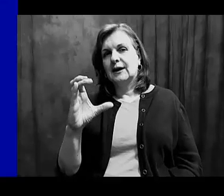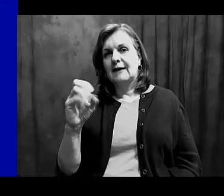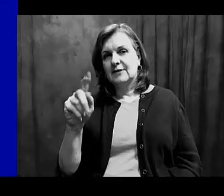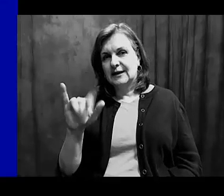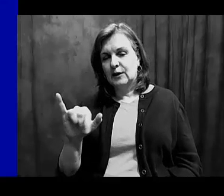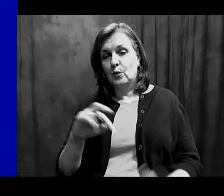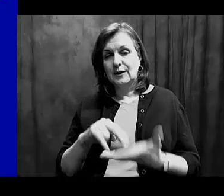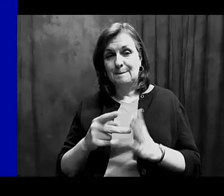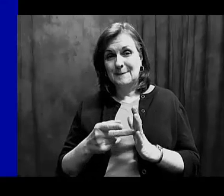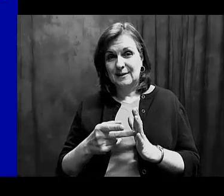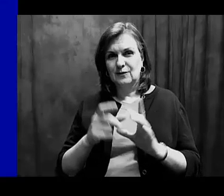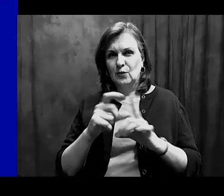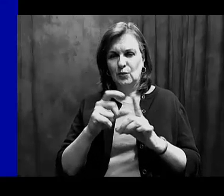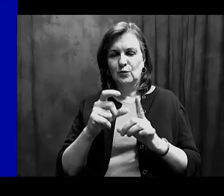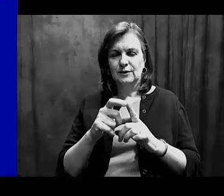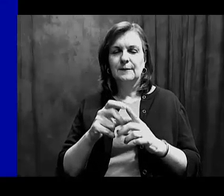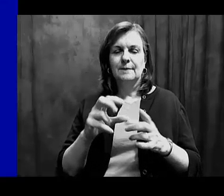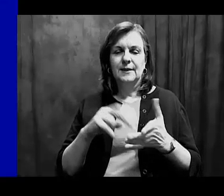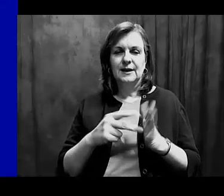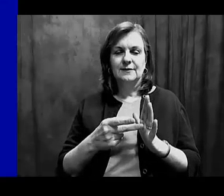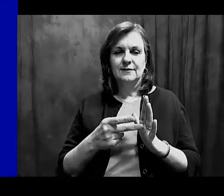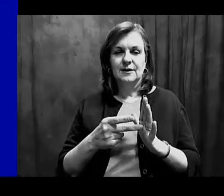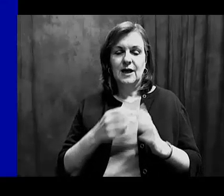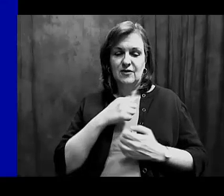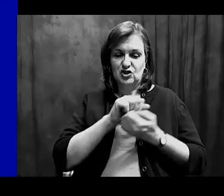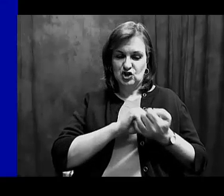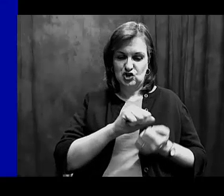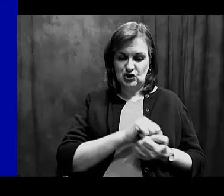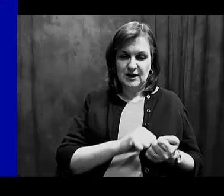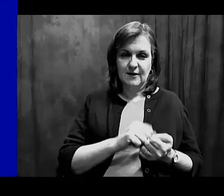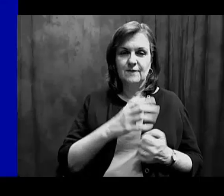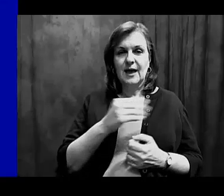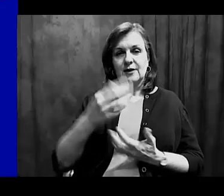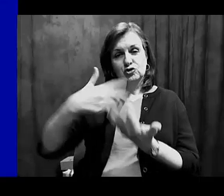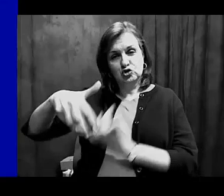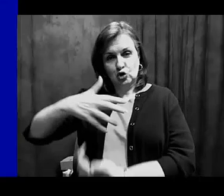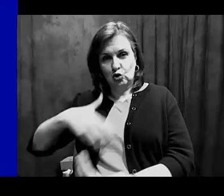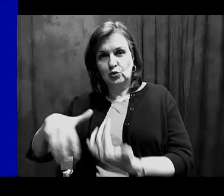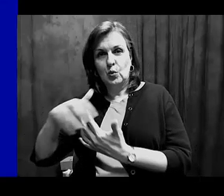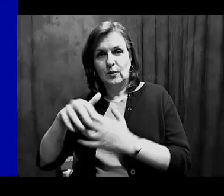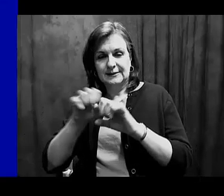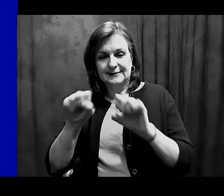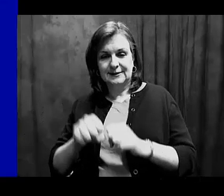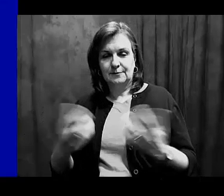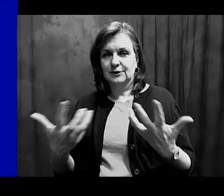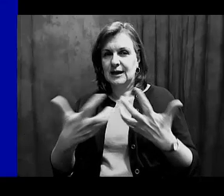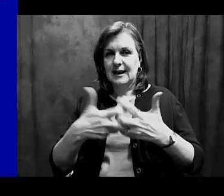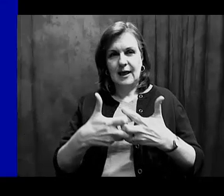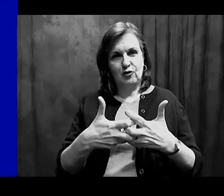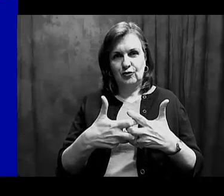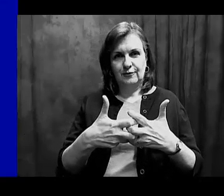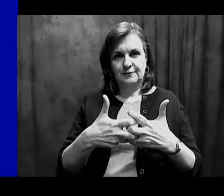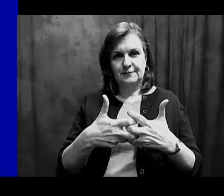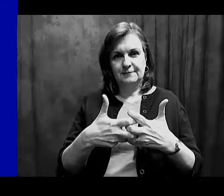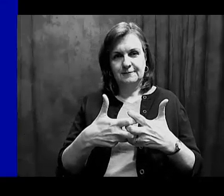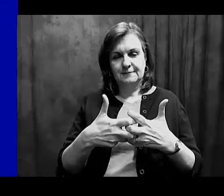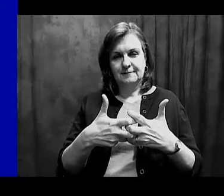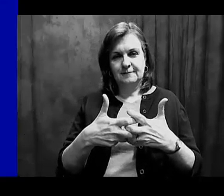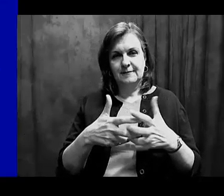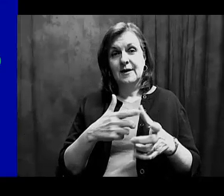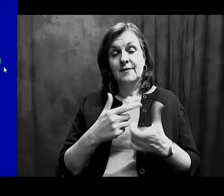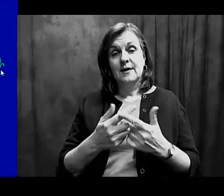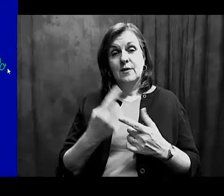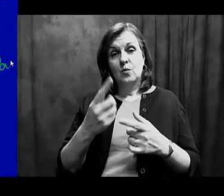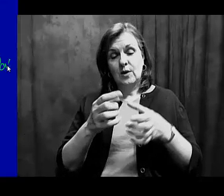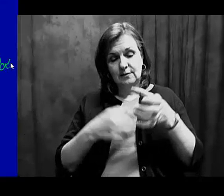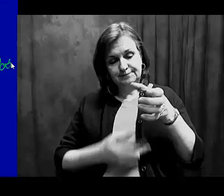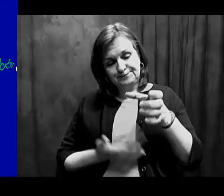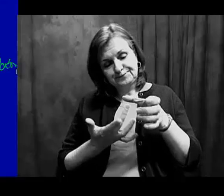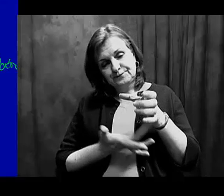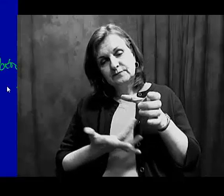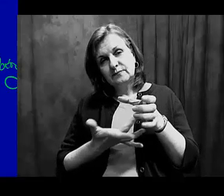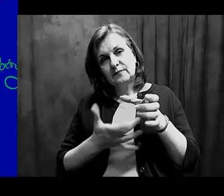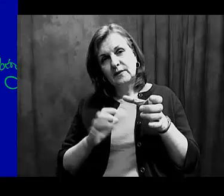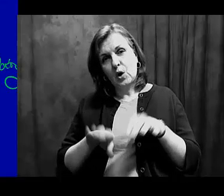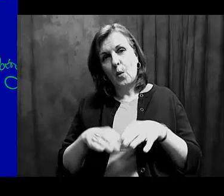the gastrovascular cavity suggests that the digestive and circulatory systems are one